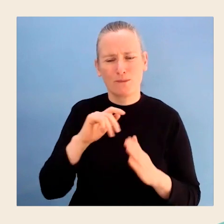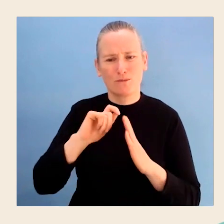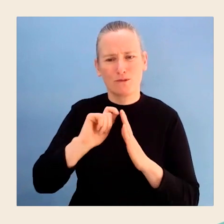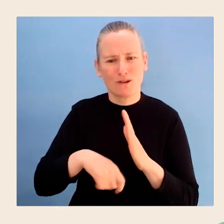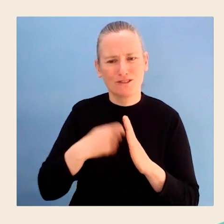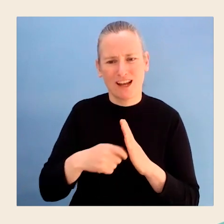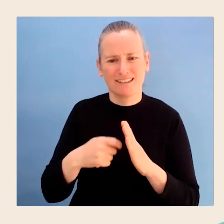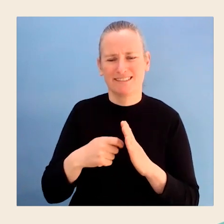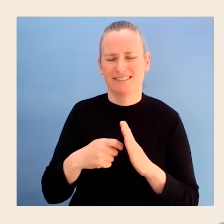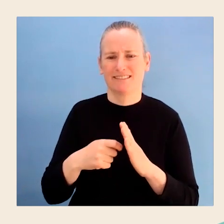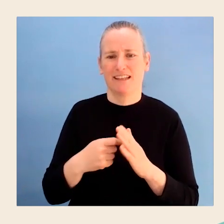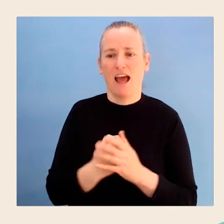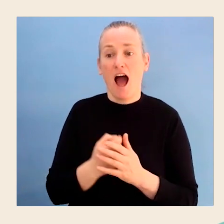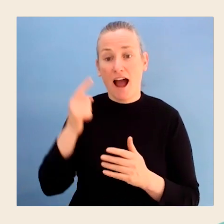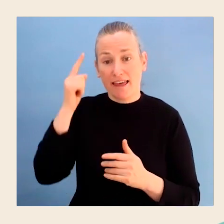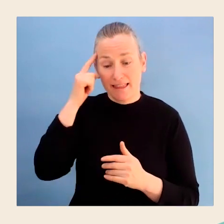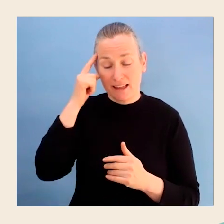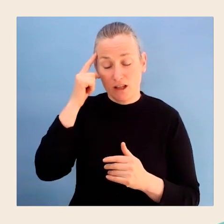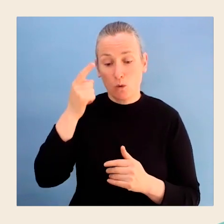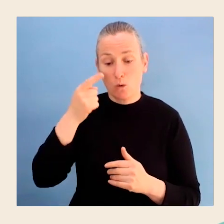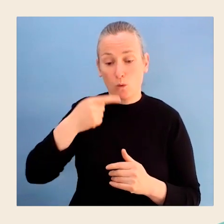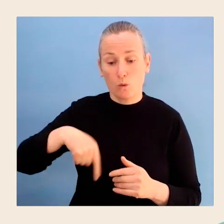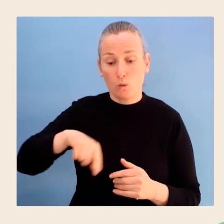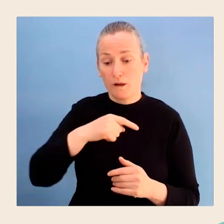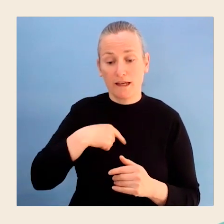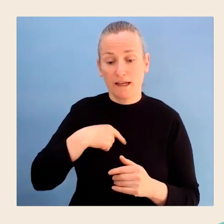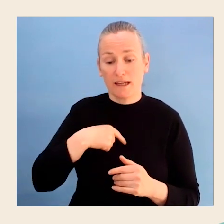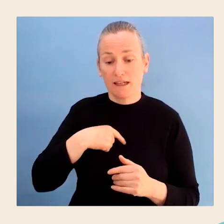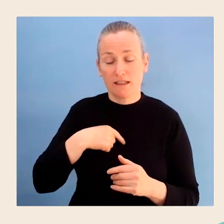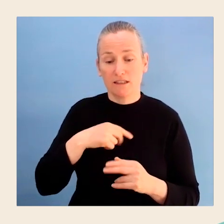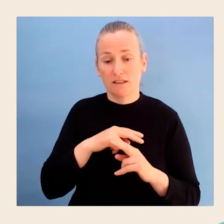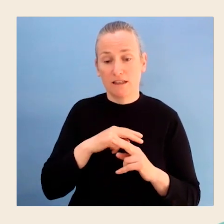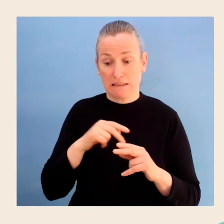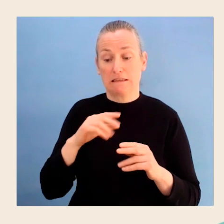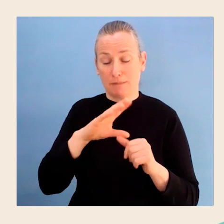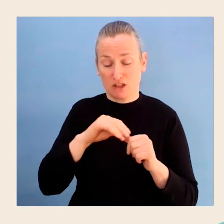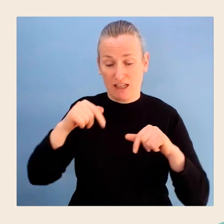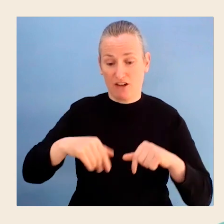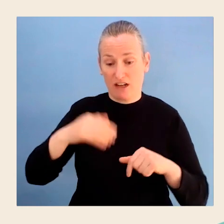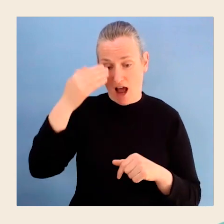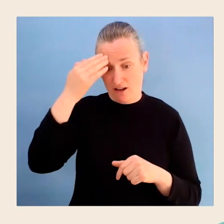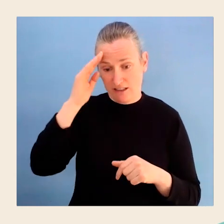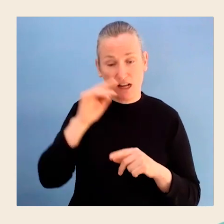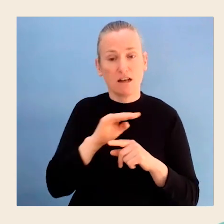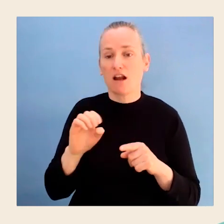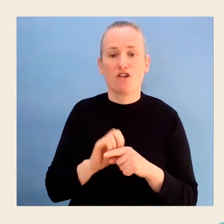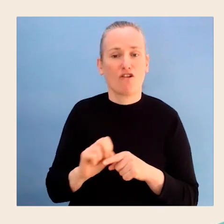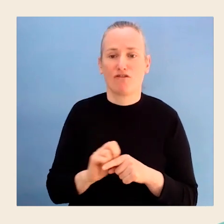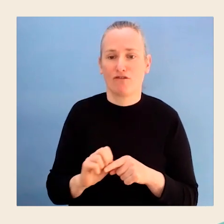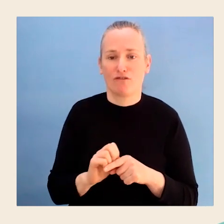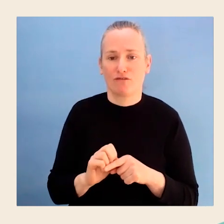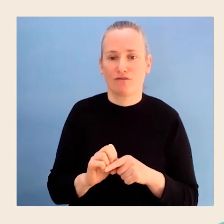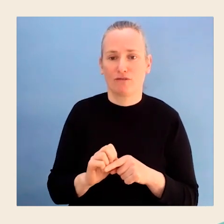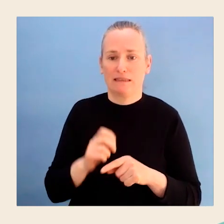because I think we don't hear, and certainly in Ireland, we haven't heard enough disabled stories